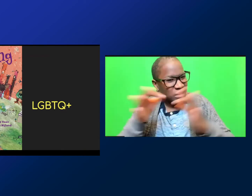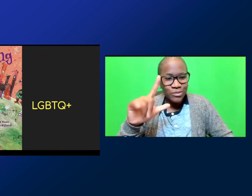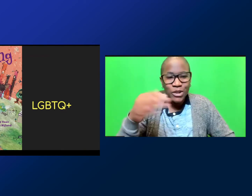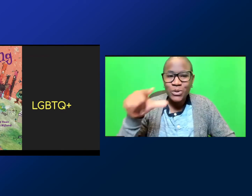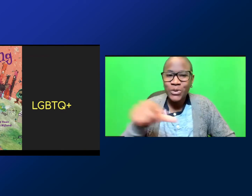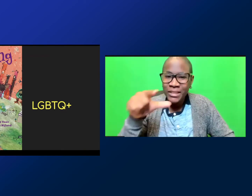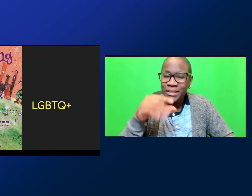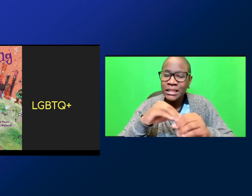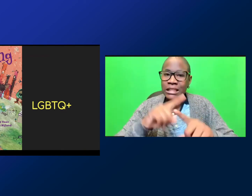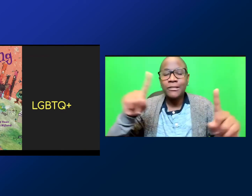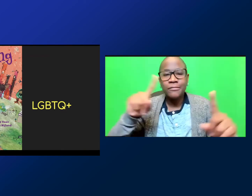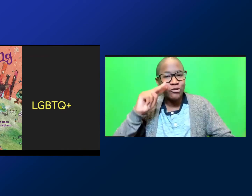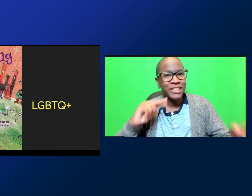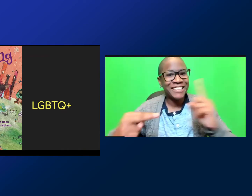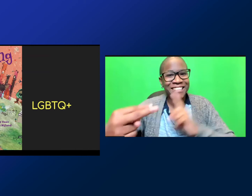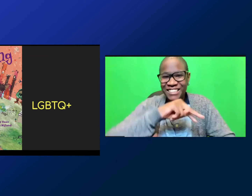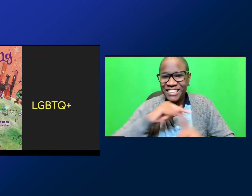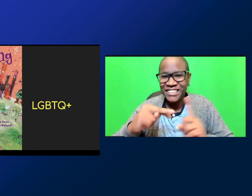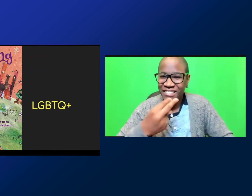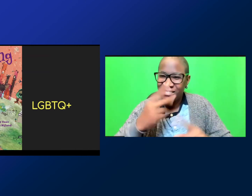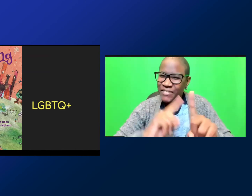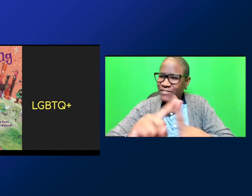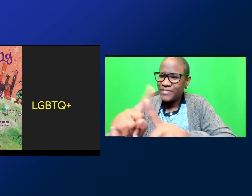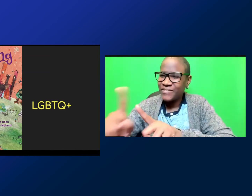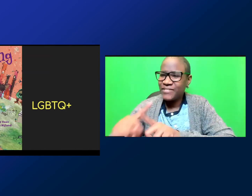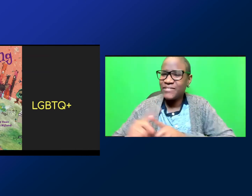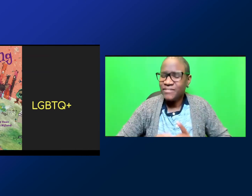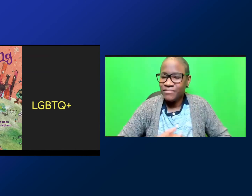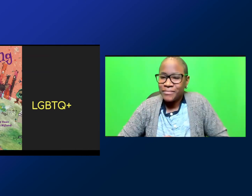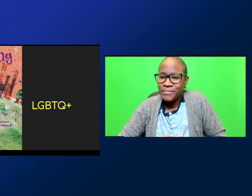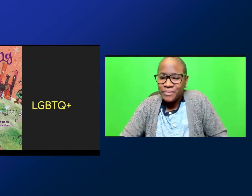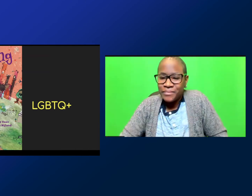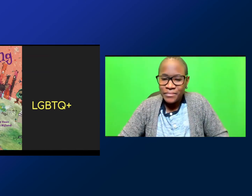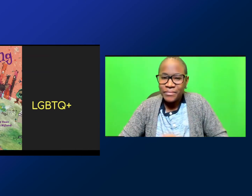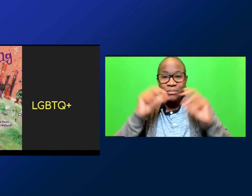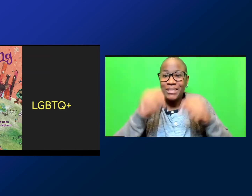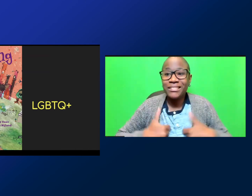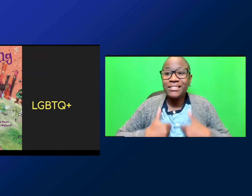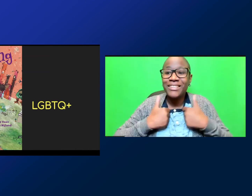marriage become more accepted around the country and so now we have the storybooks to follow that